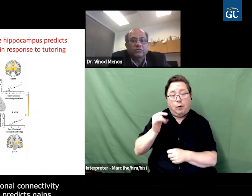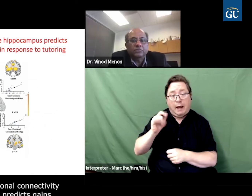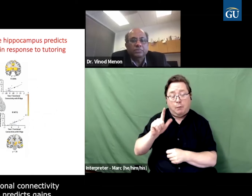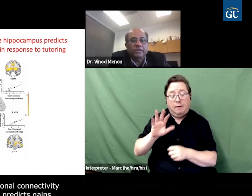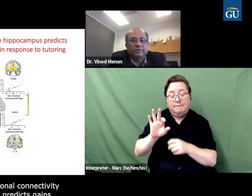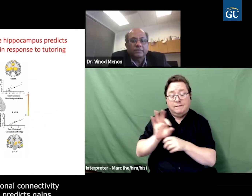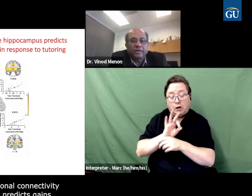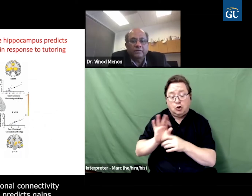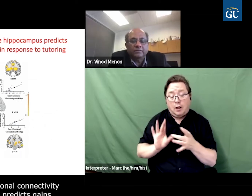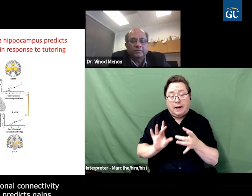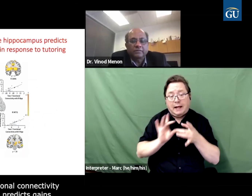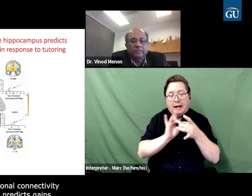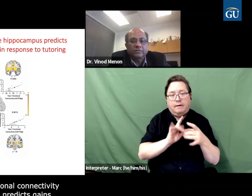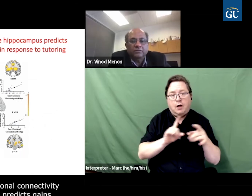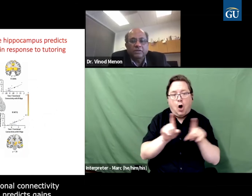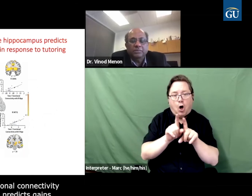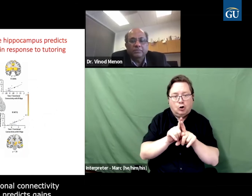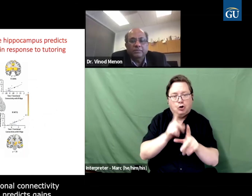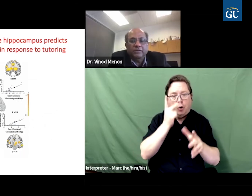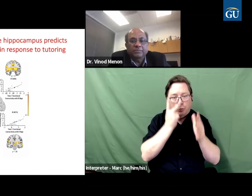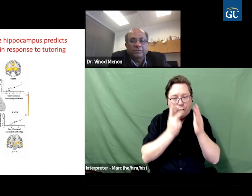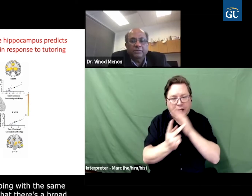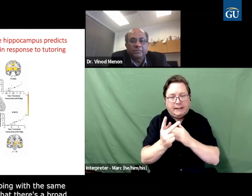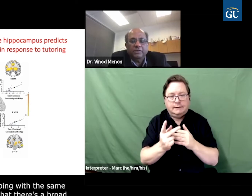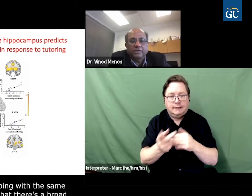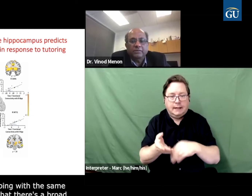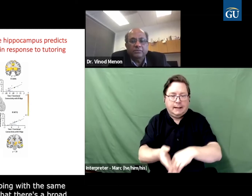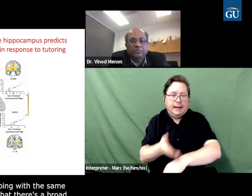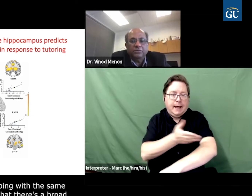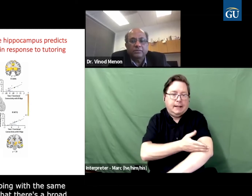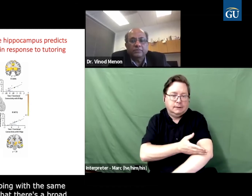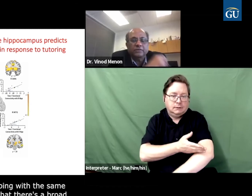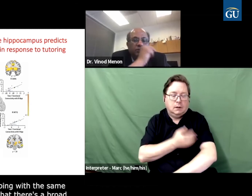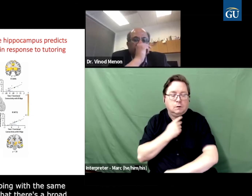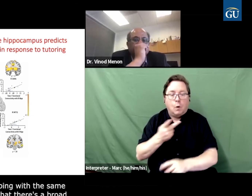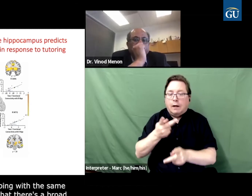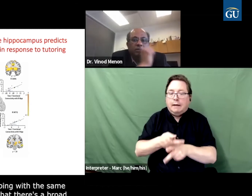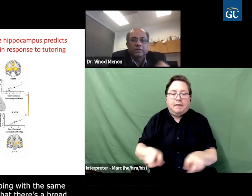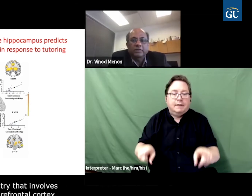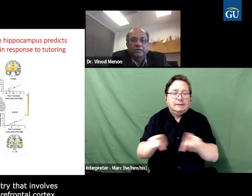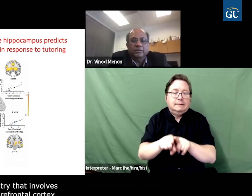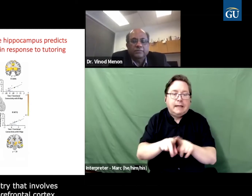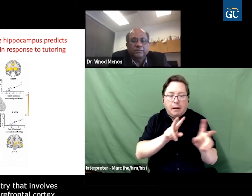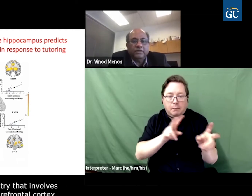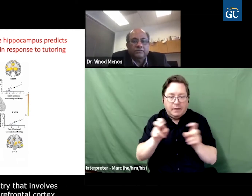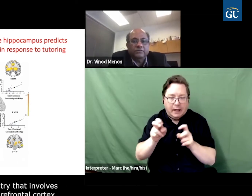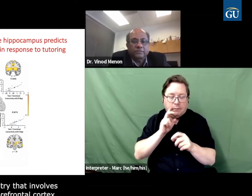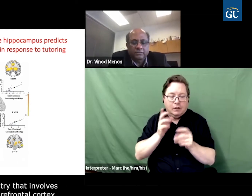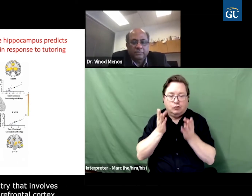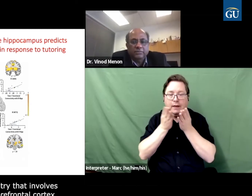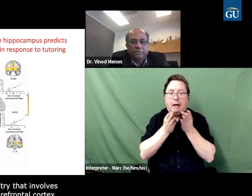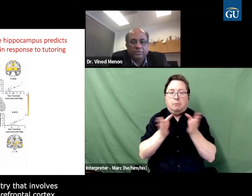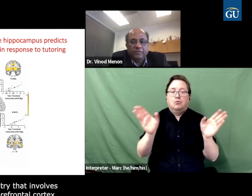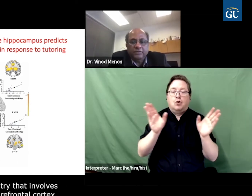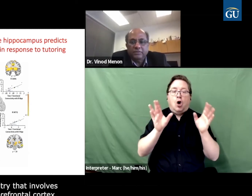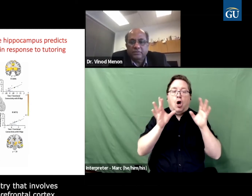connectivity also predicts gains so keeping with the same theme that there's a broad circuitry